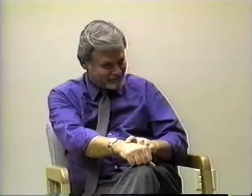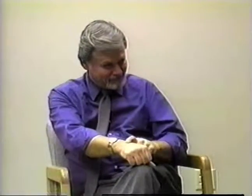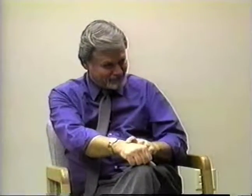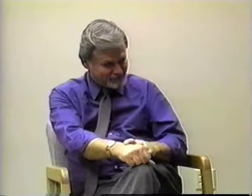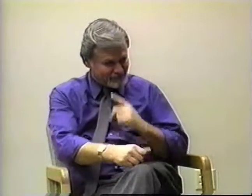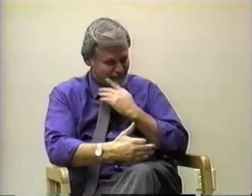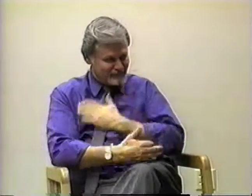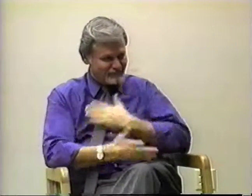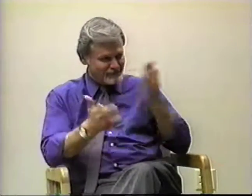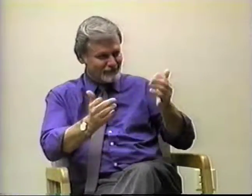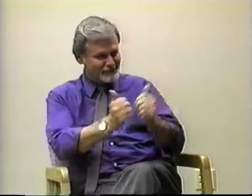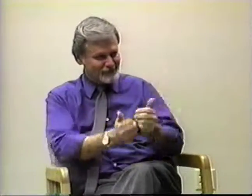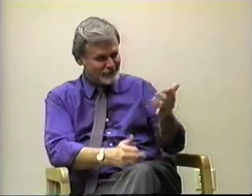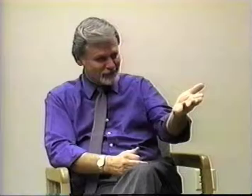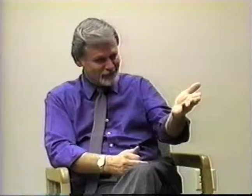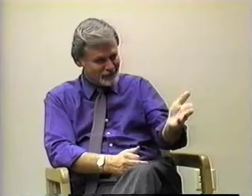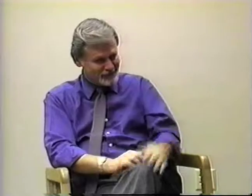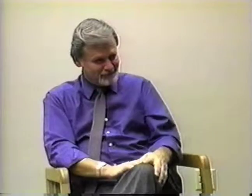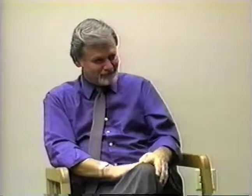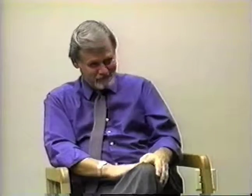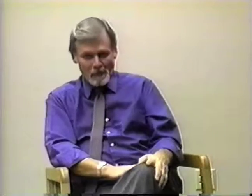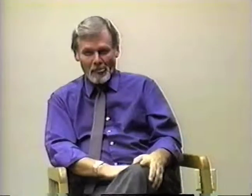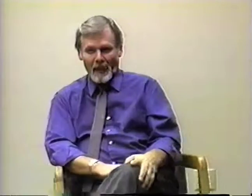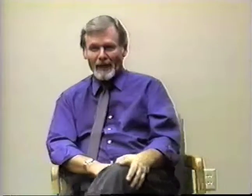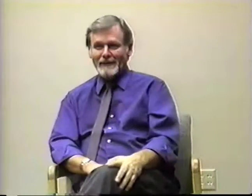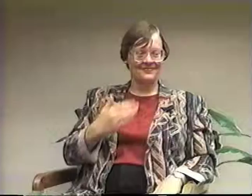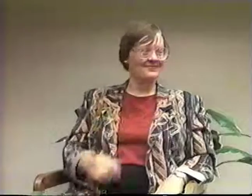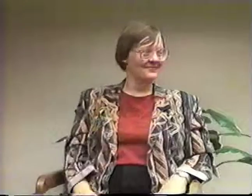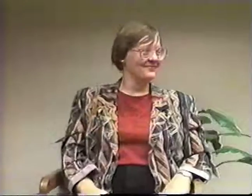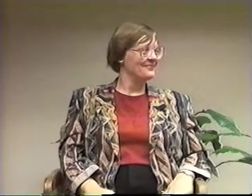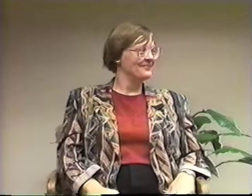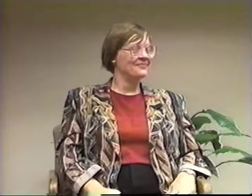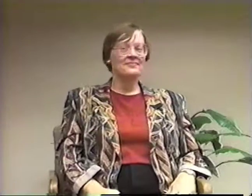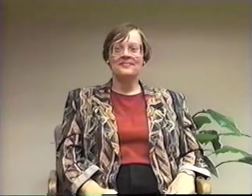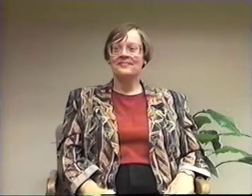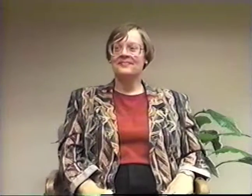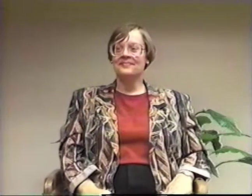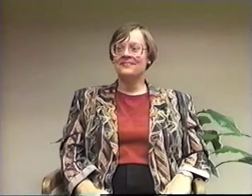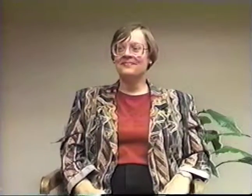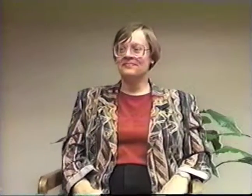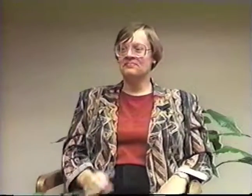I want to thank you for your time, I've really enjoyed talking to you. Thank you.